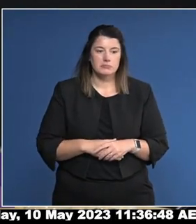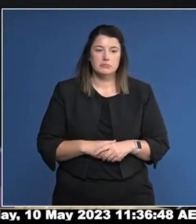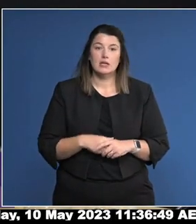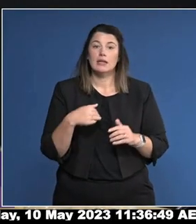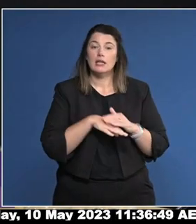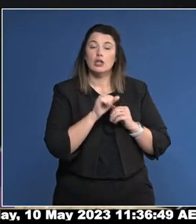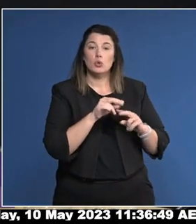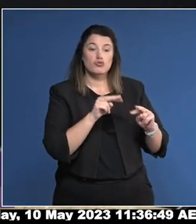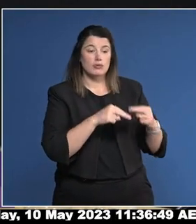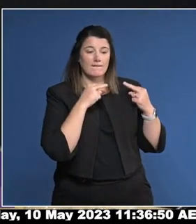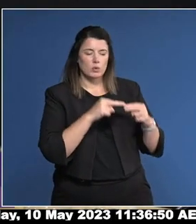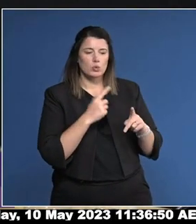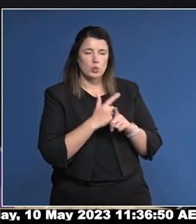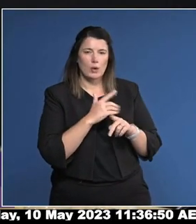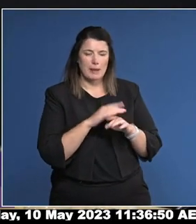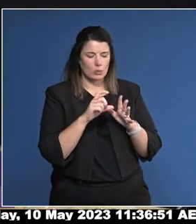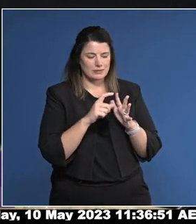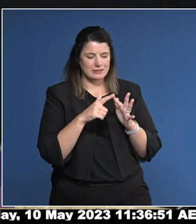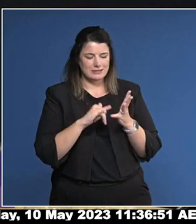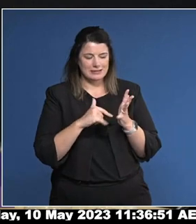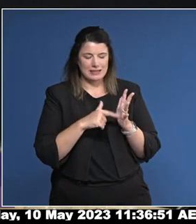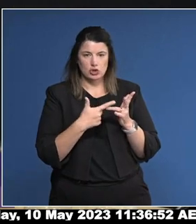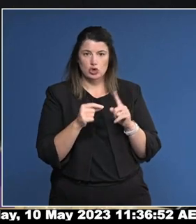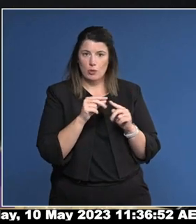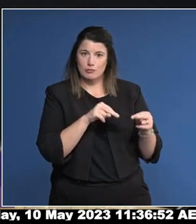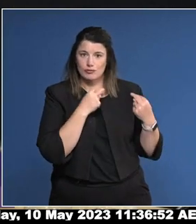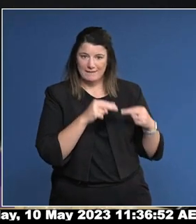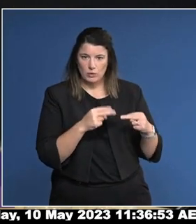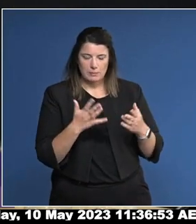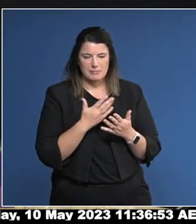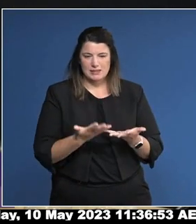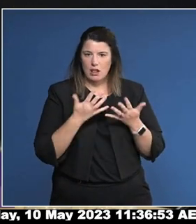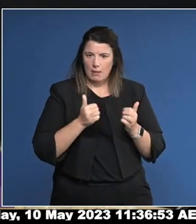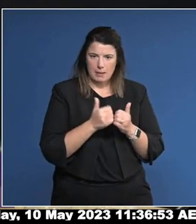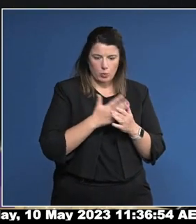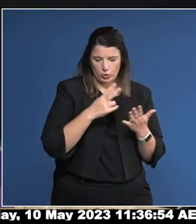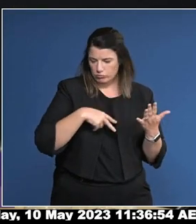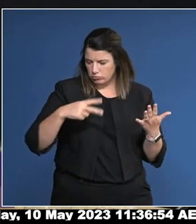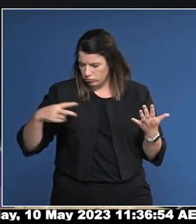desktop review, there's no reference in that to examining the educational program that the